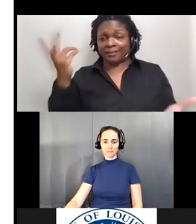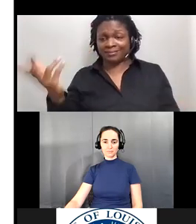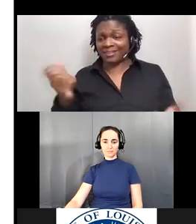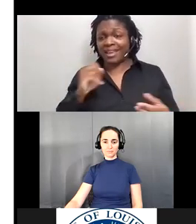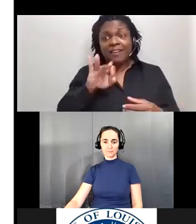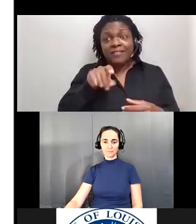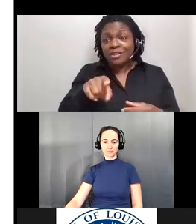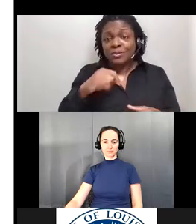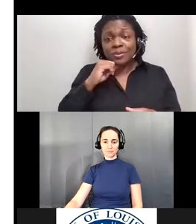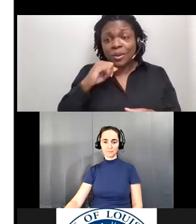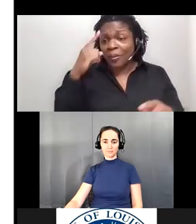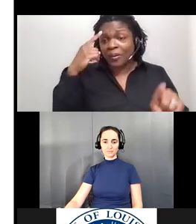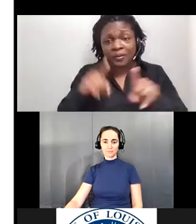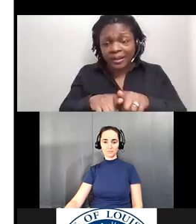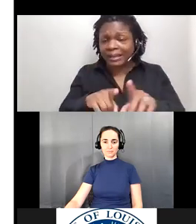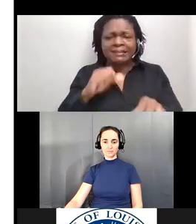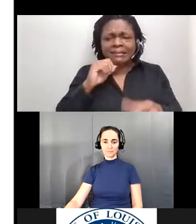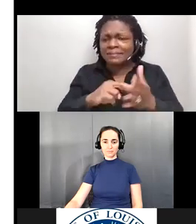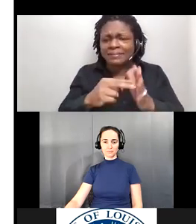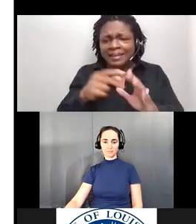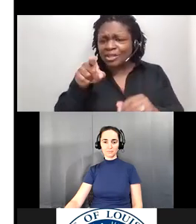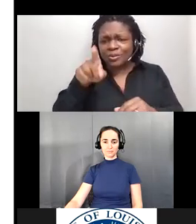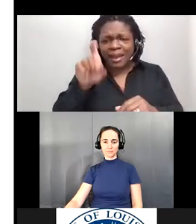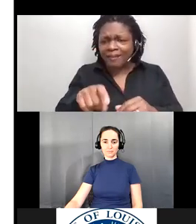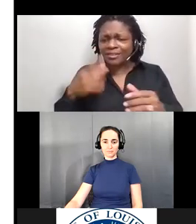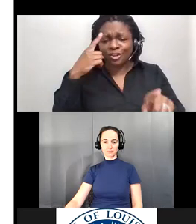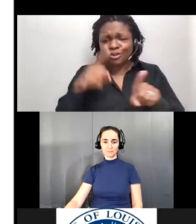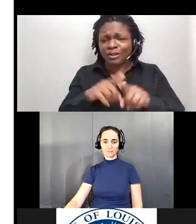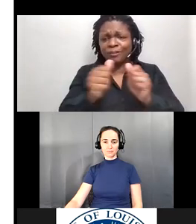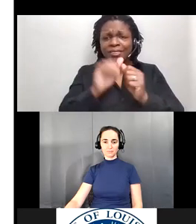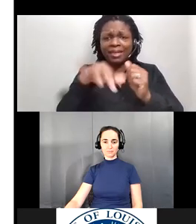you have to agree with the ticket. 15:58:57 But, you know, there is a there's